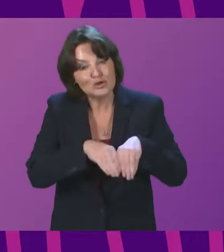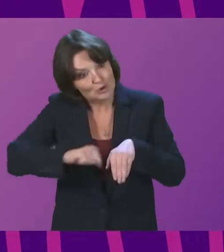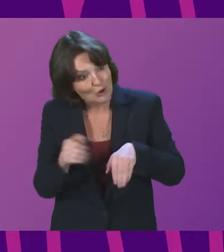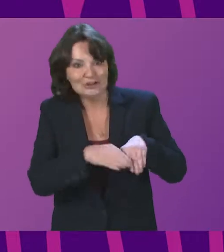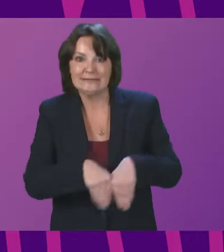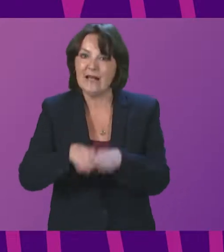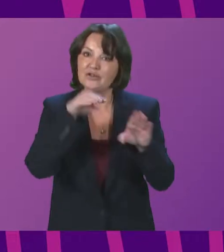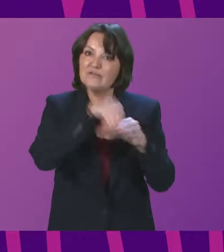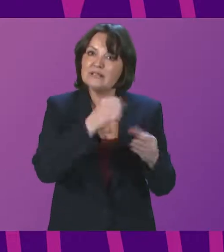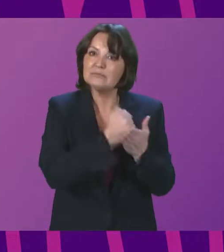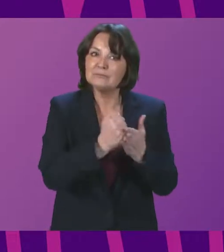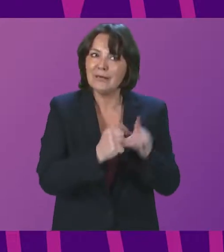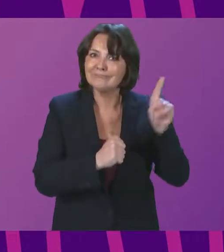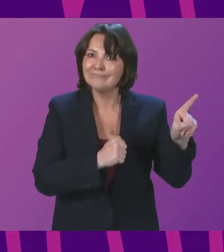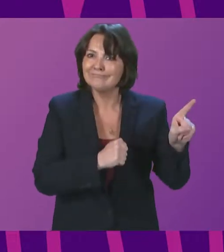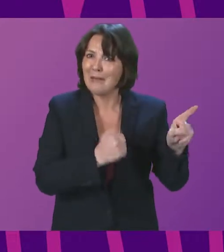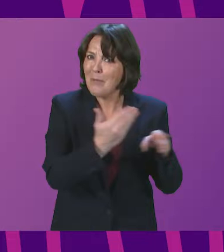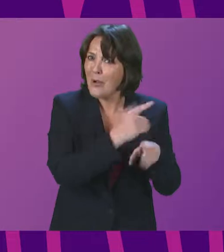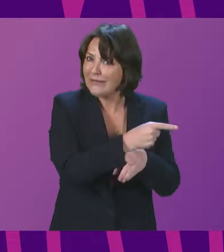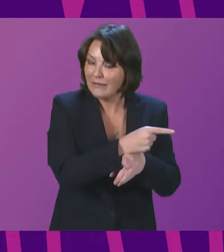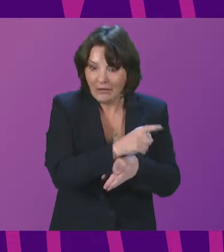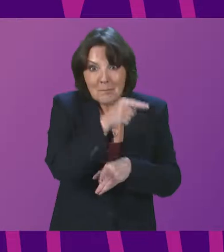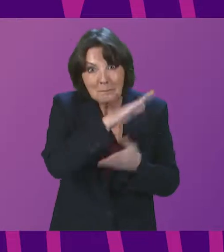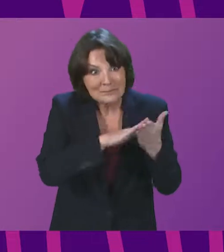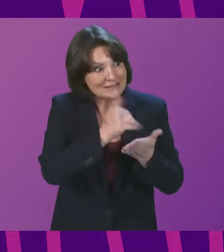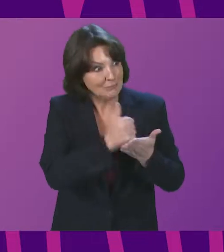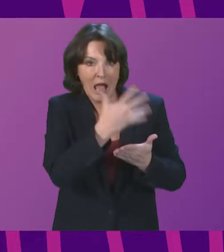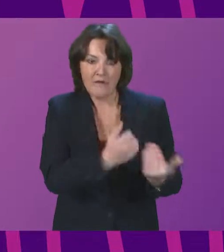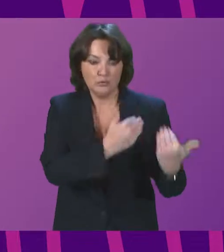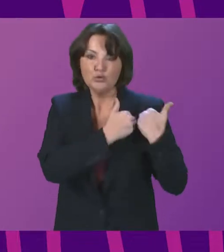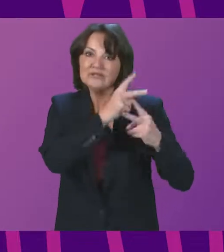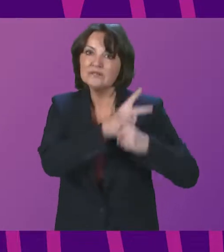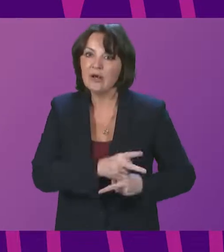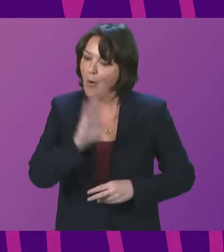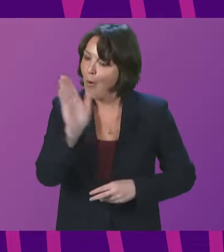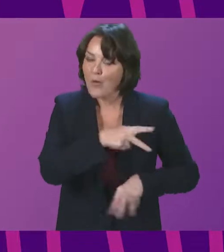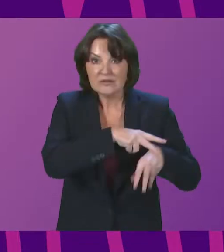bank has a duty of care to all staff, including the former chief executive.